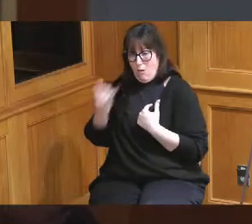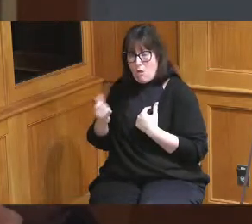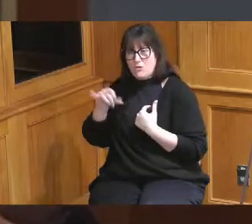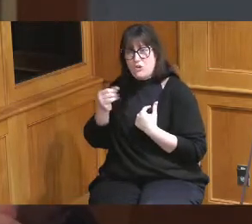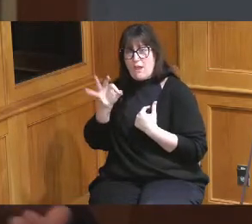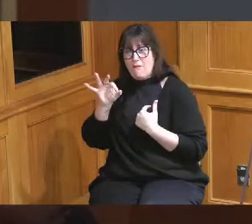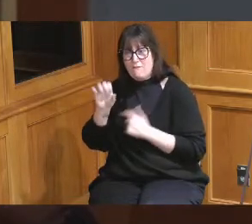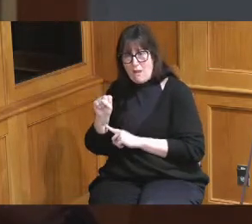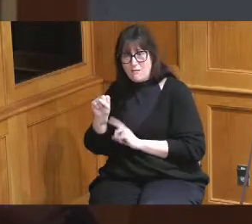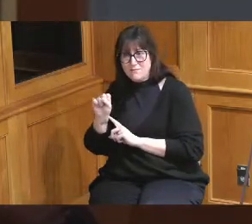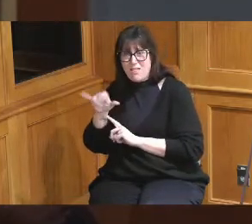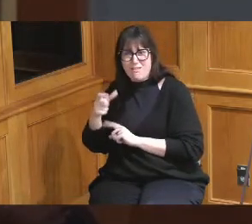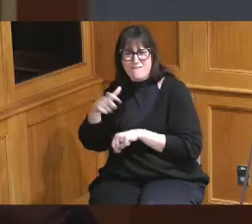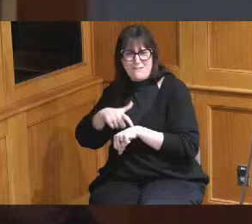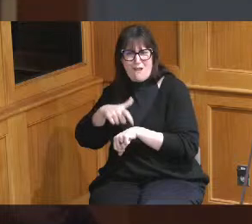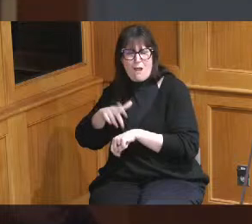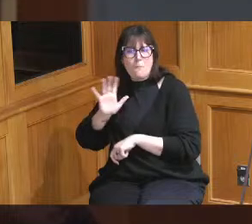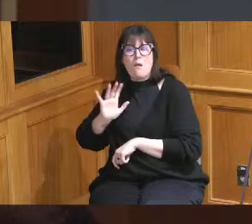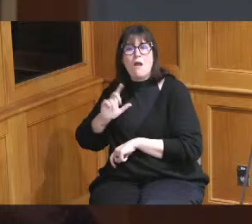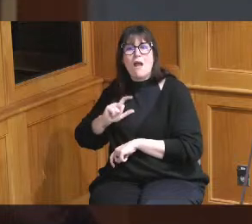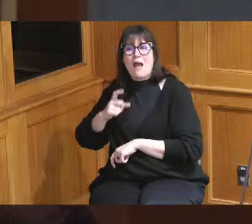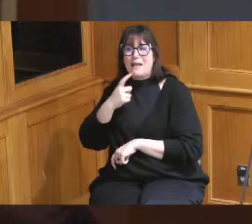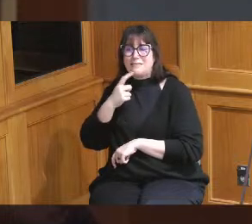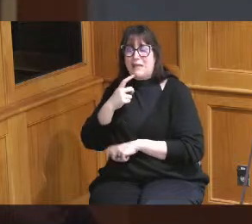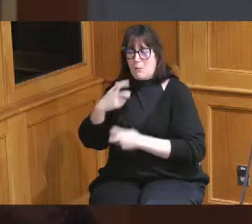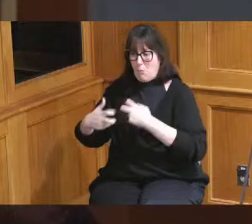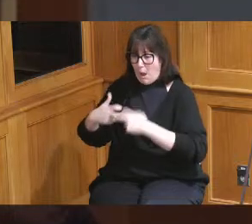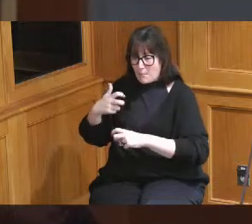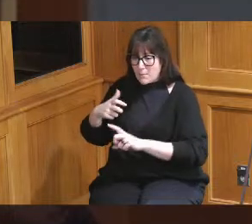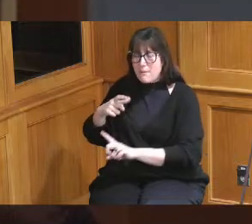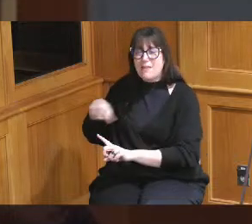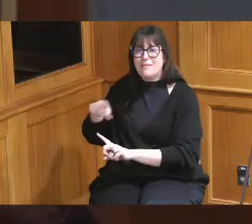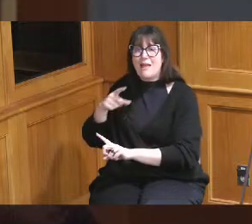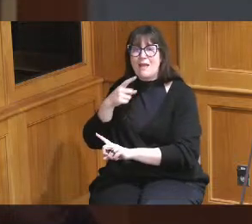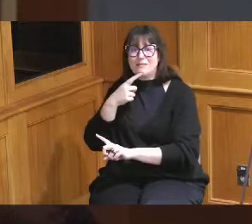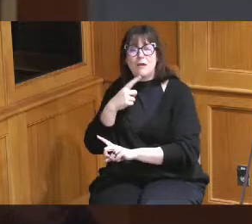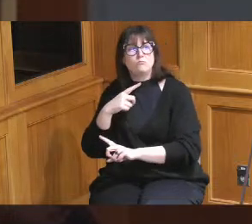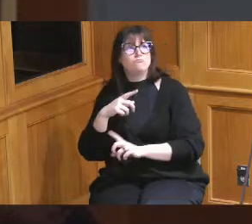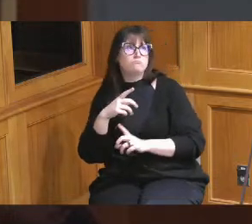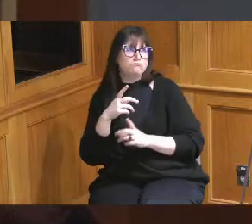and say here's the problem can you help us deal with it and then they would go and then they they